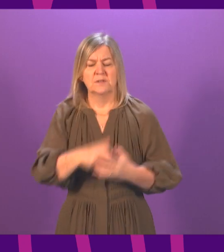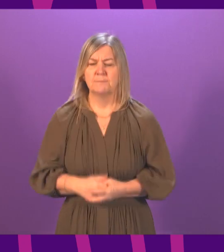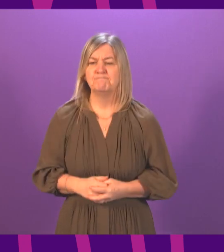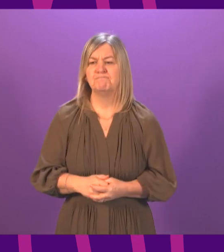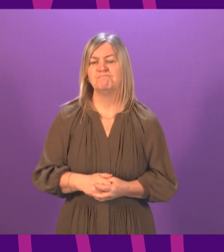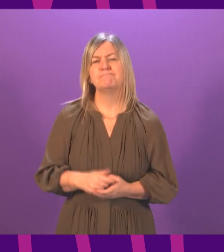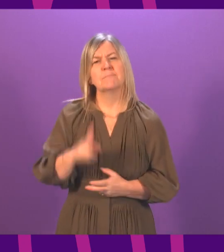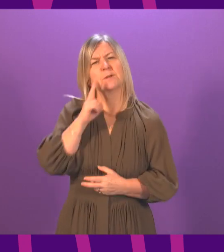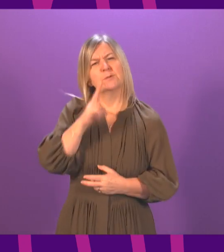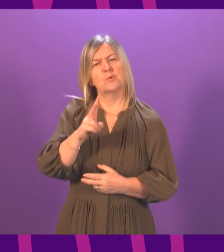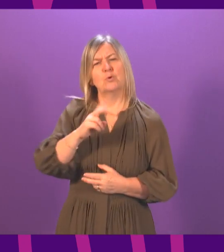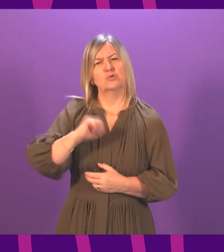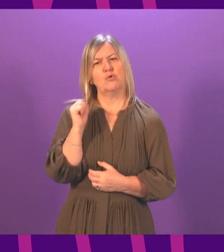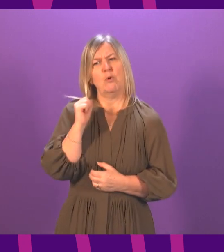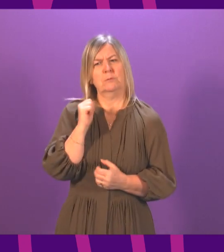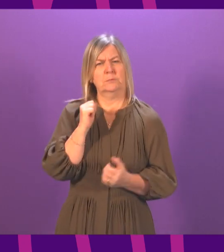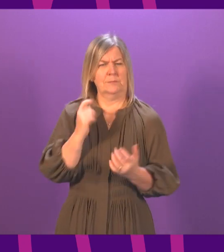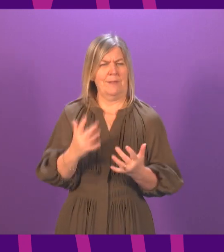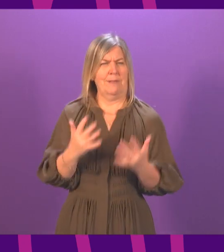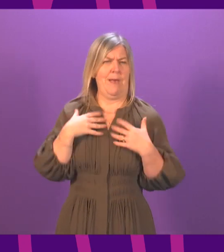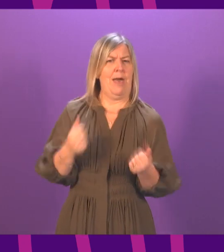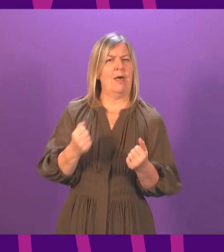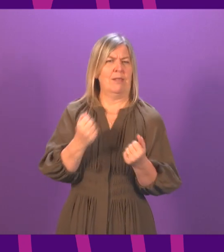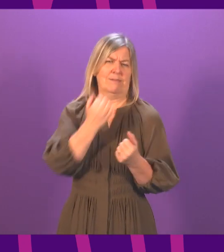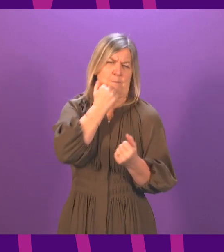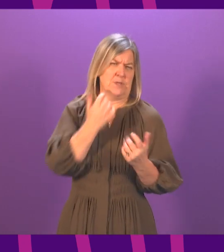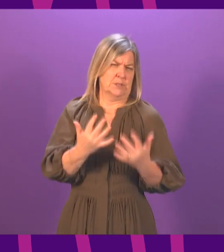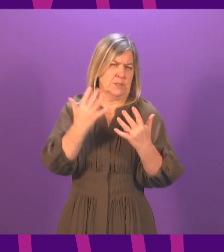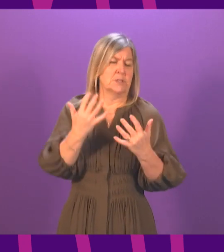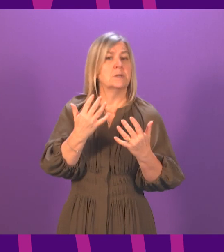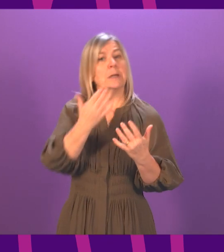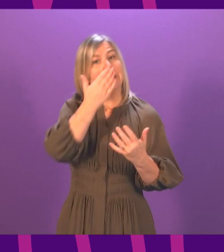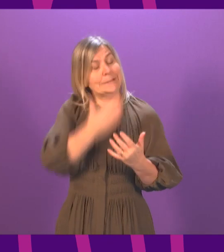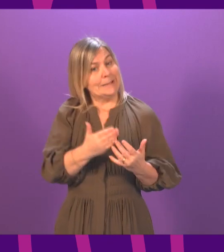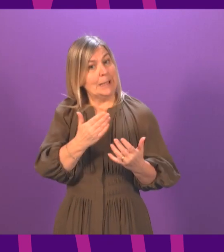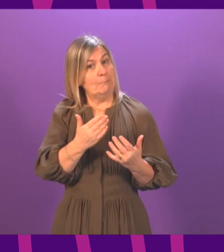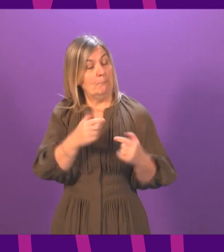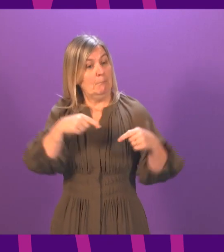figures, NHS Lothian has the lowest vaccination rate of any health board in Scotland. Just